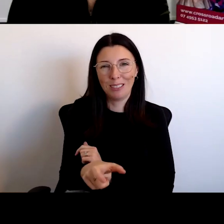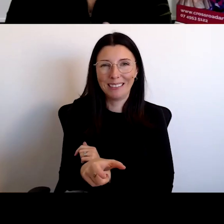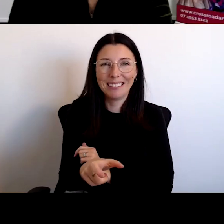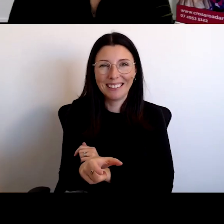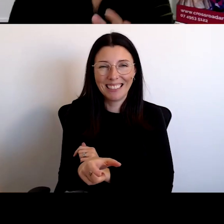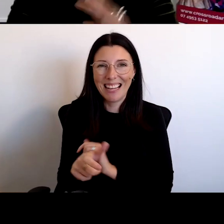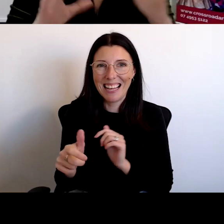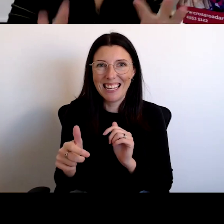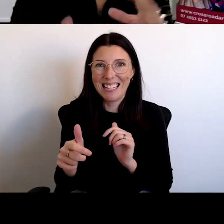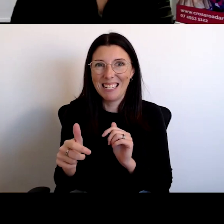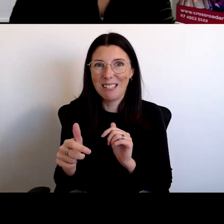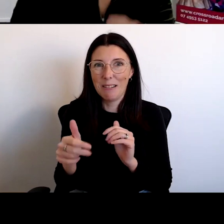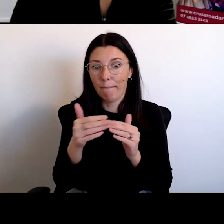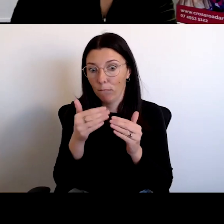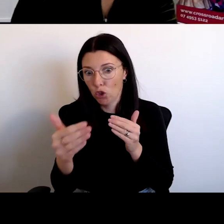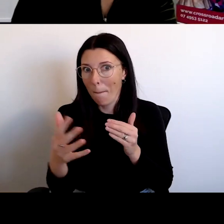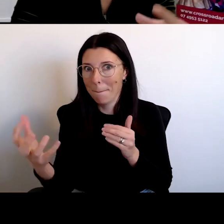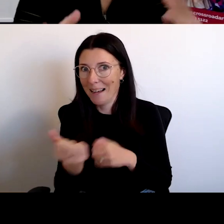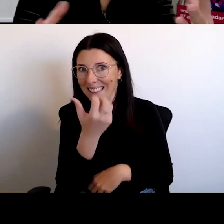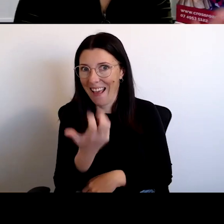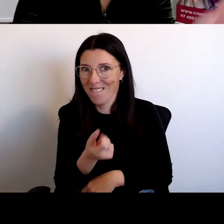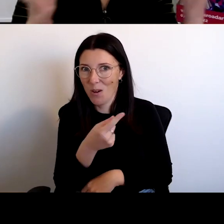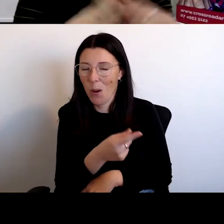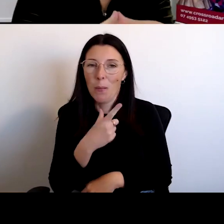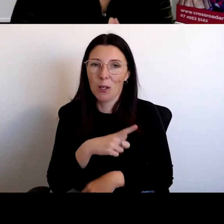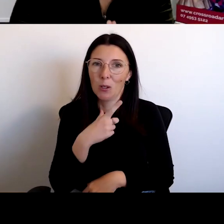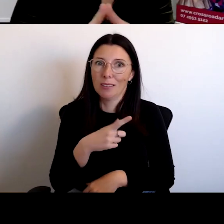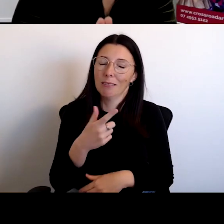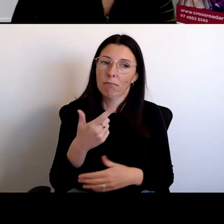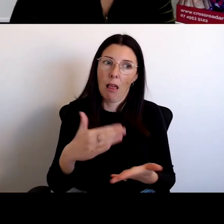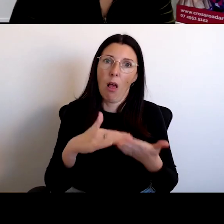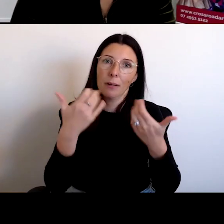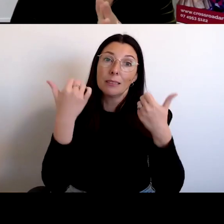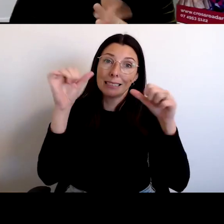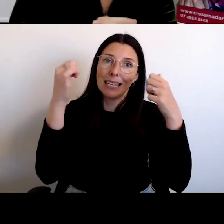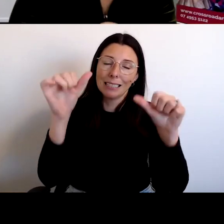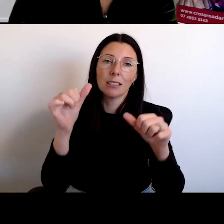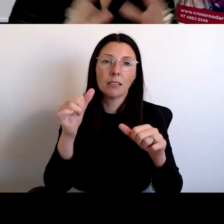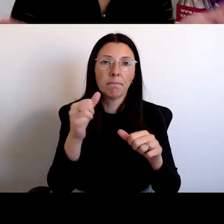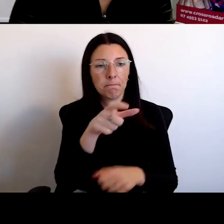going forward because it really does determine the success ? having someone with the right skill set,